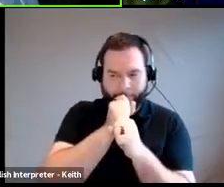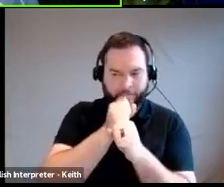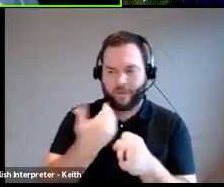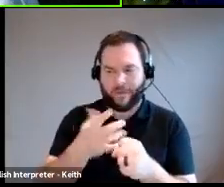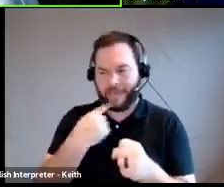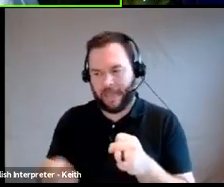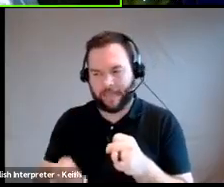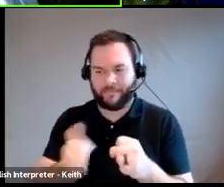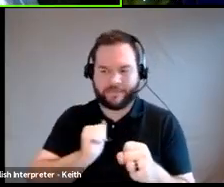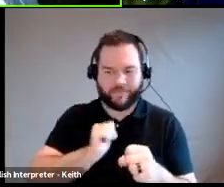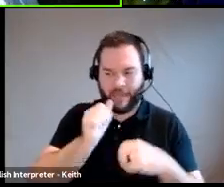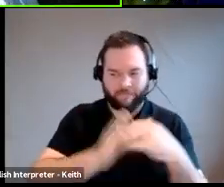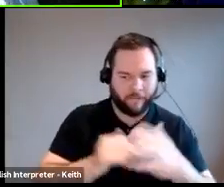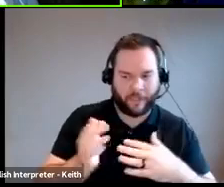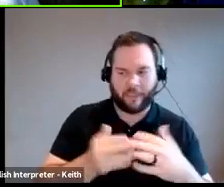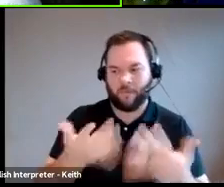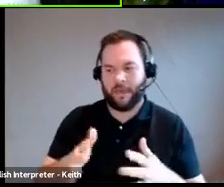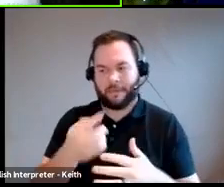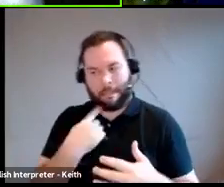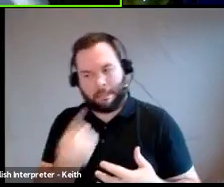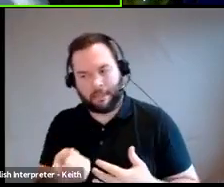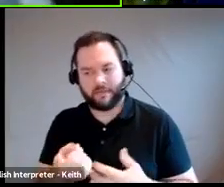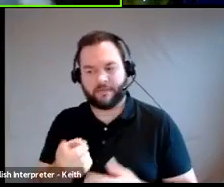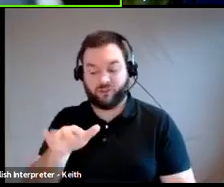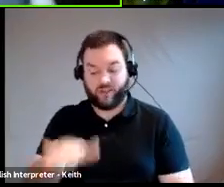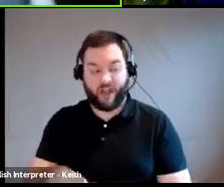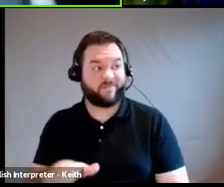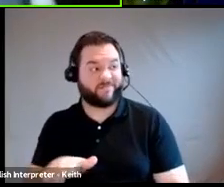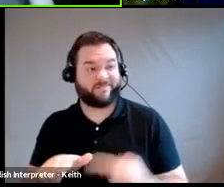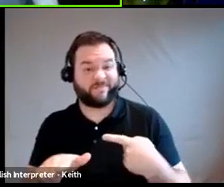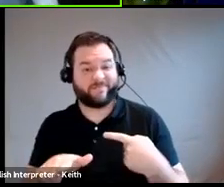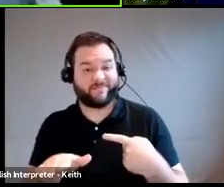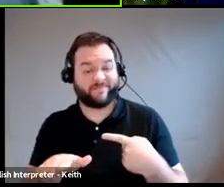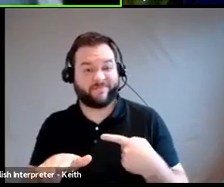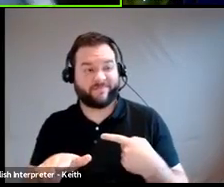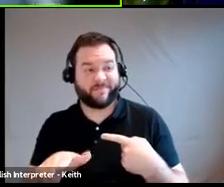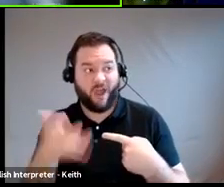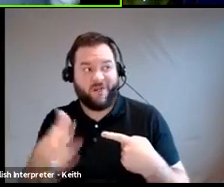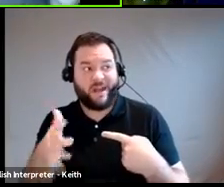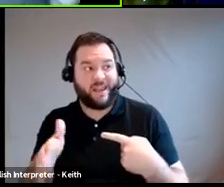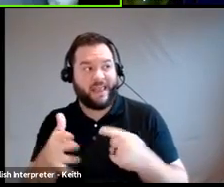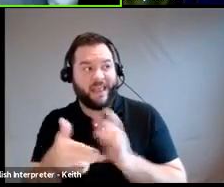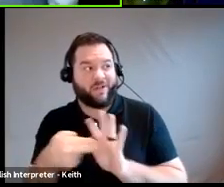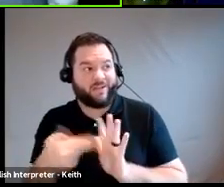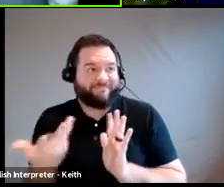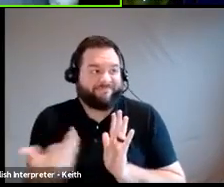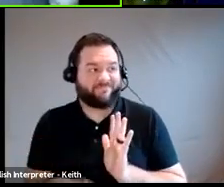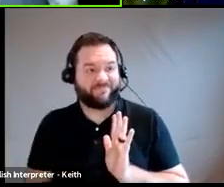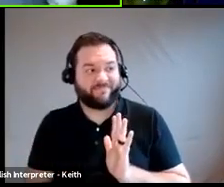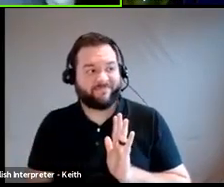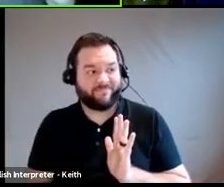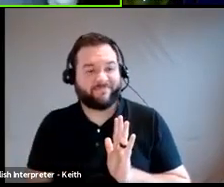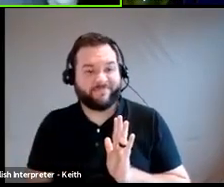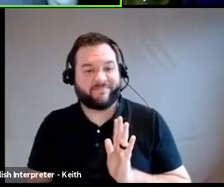is for a while because. e they're uncomfortable with it, or e they're uncomfortable with it, or they don't want to, but the child's already.